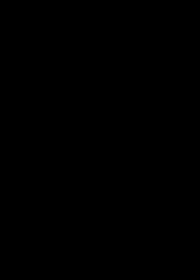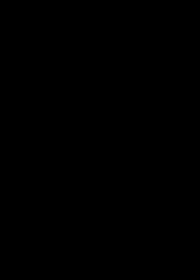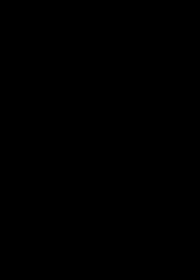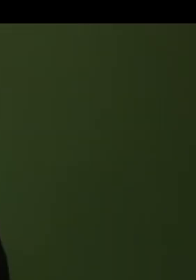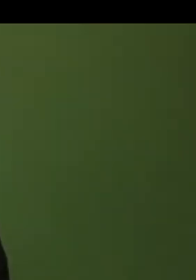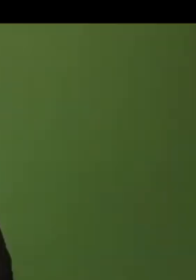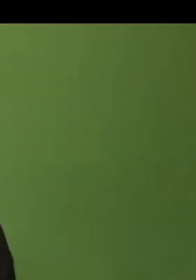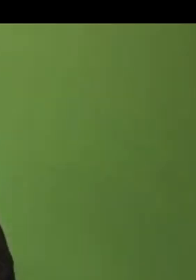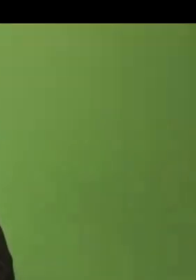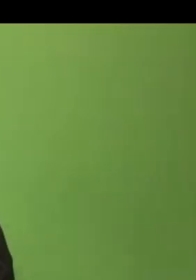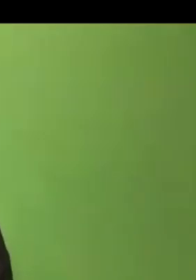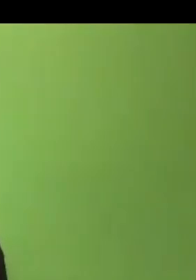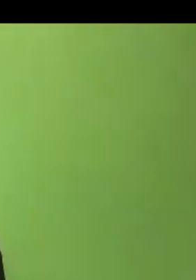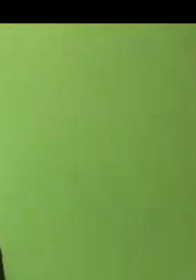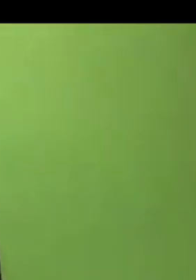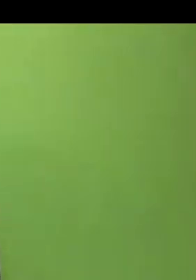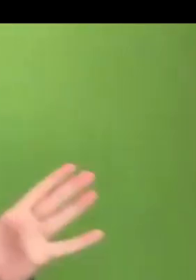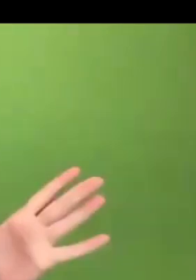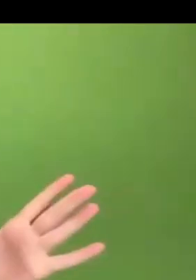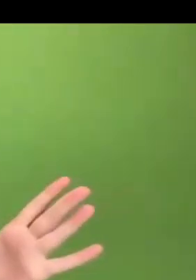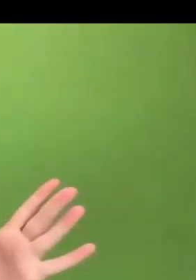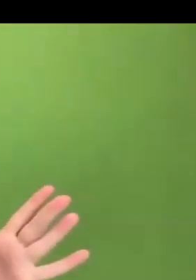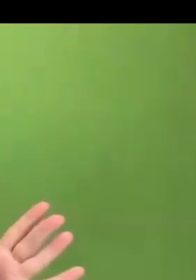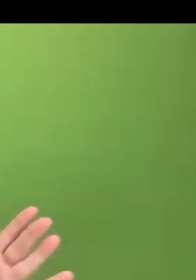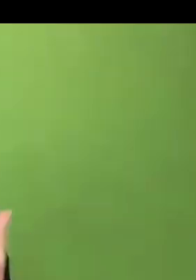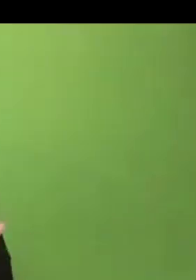I think we'll go ahead and get started. Some folks might trickle in,